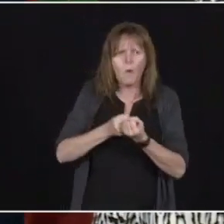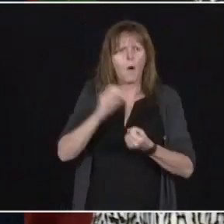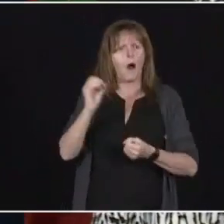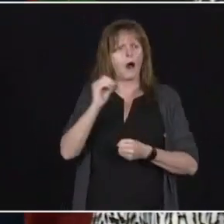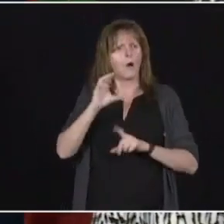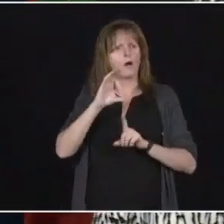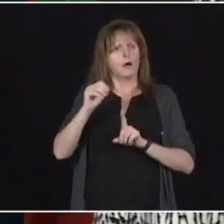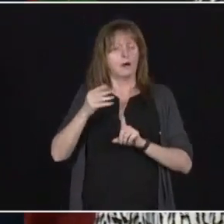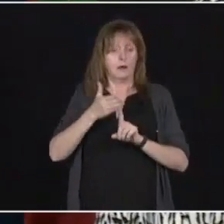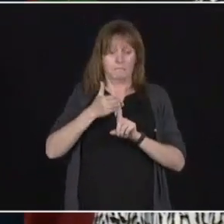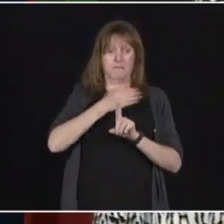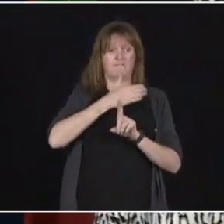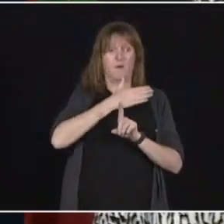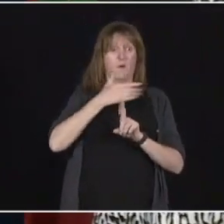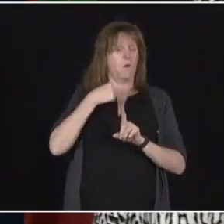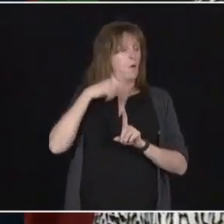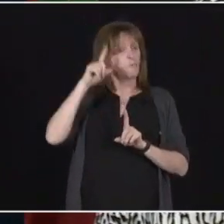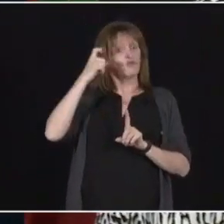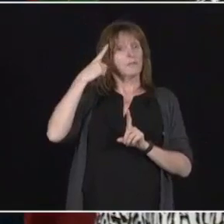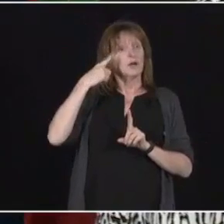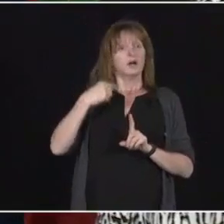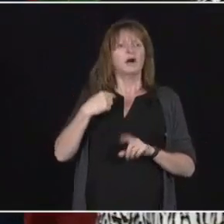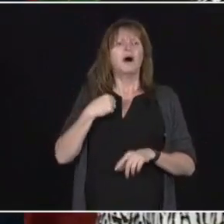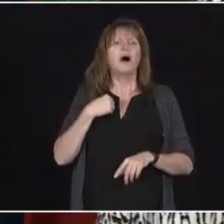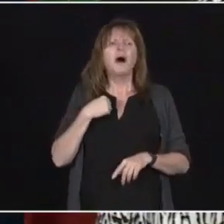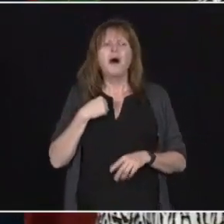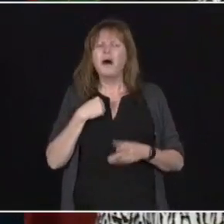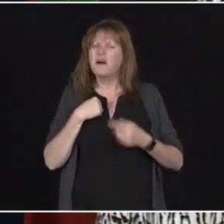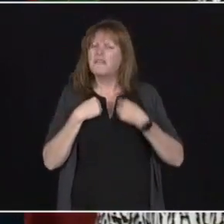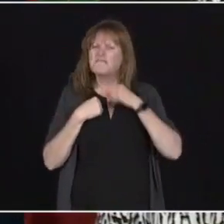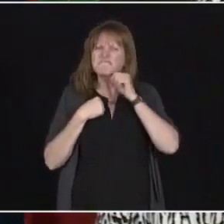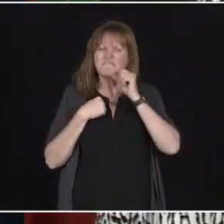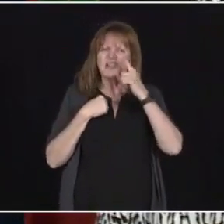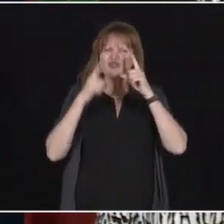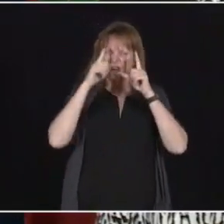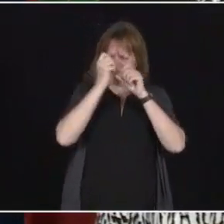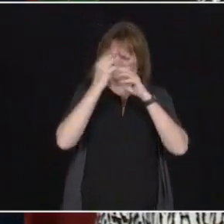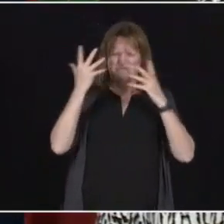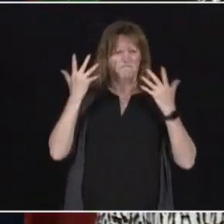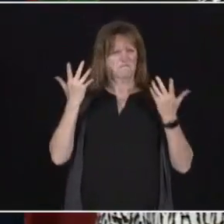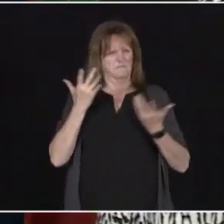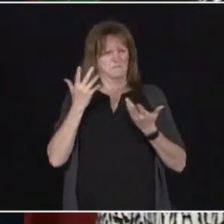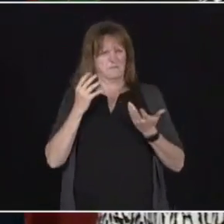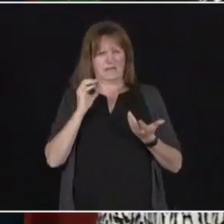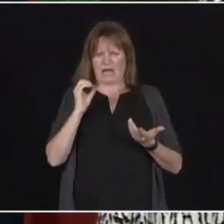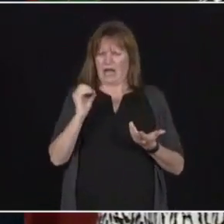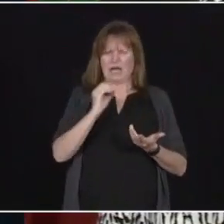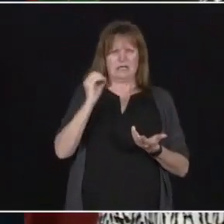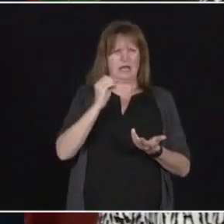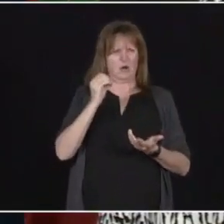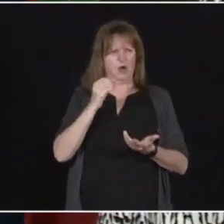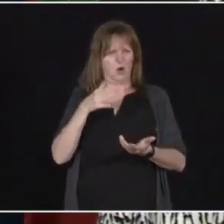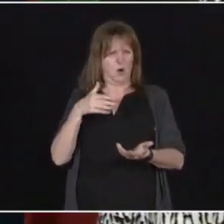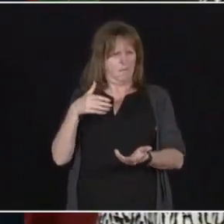companies. Until I was premier, Brian, I did not realize the economic powerhouse Ontario is around North America. We can manufacture absolutely anything.